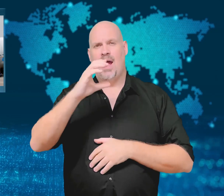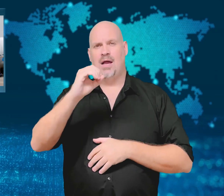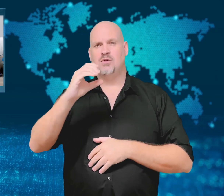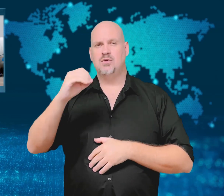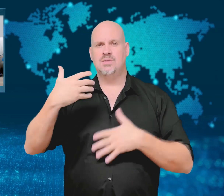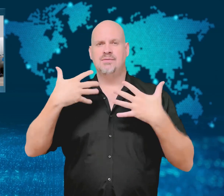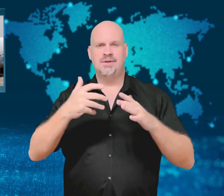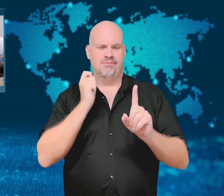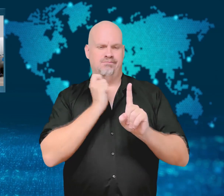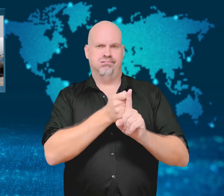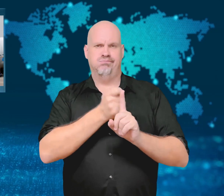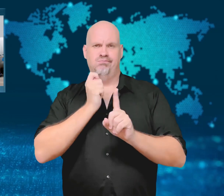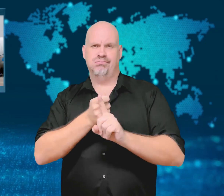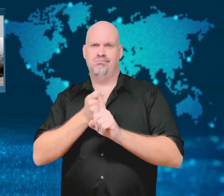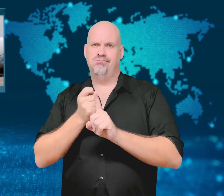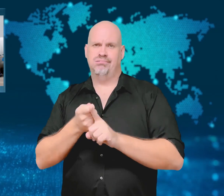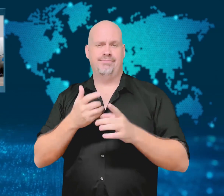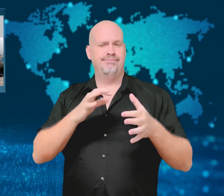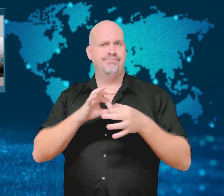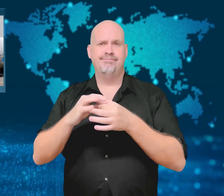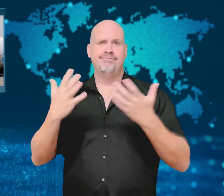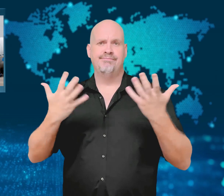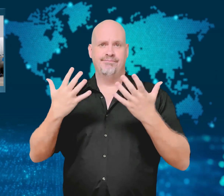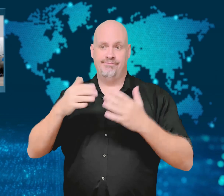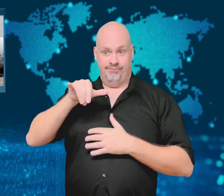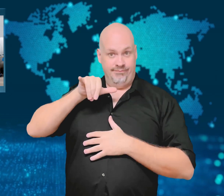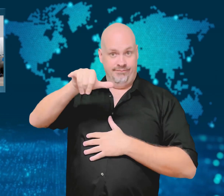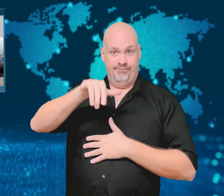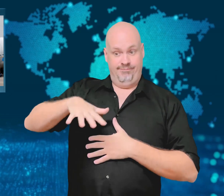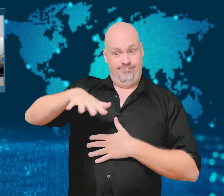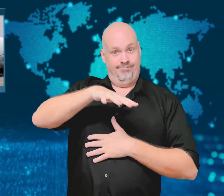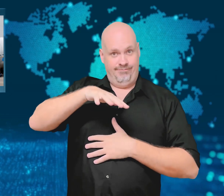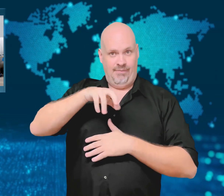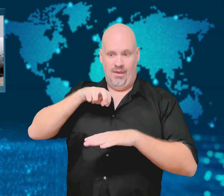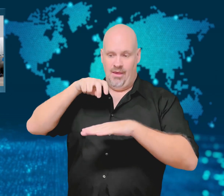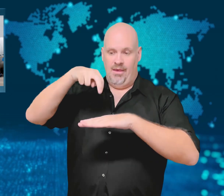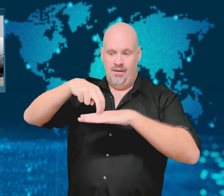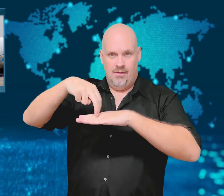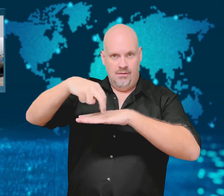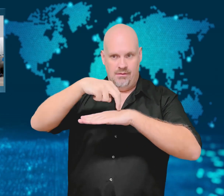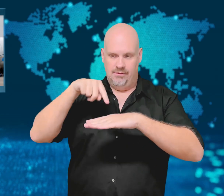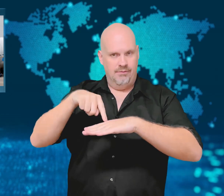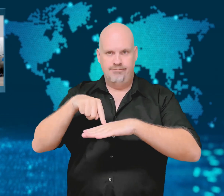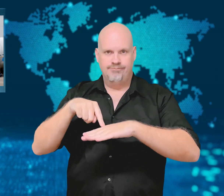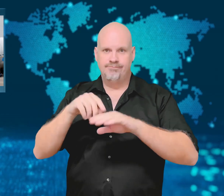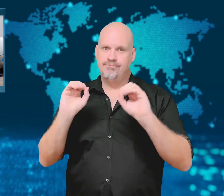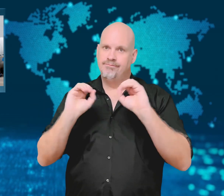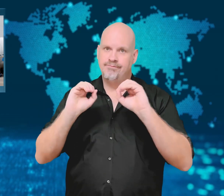At least 100 of them were charged because they were on